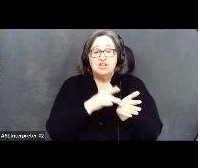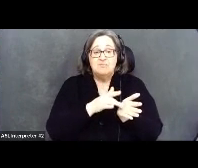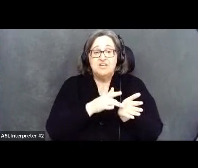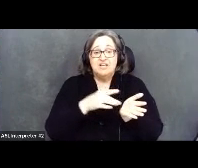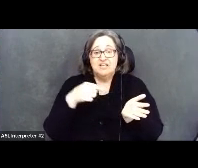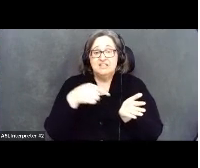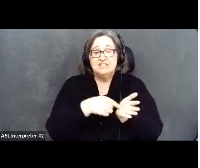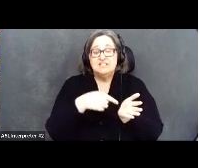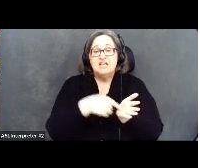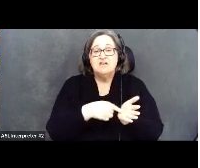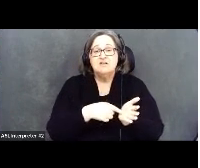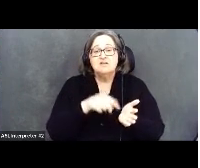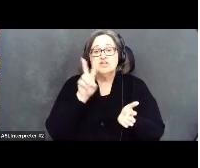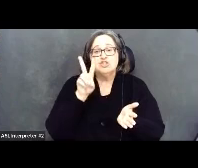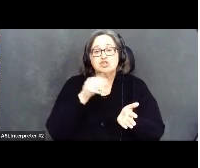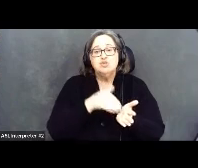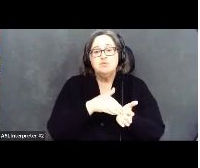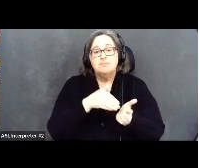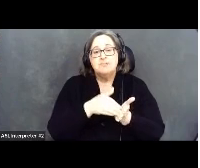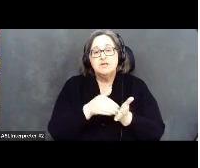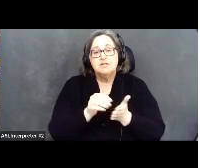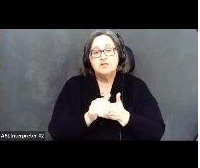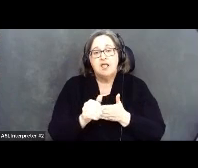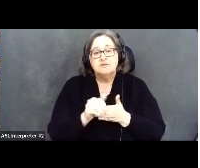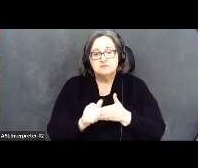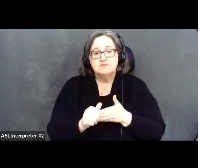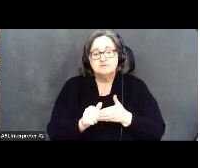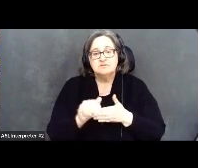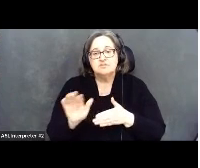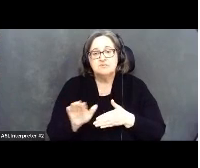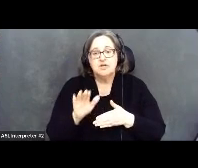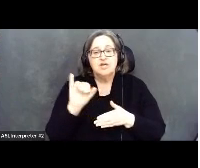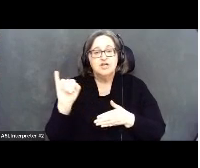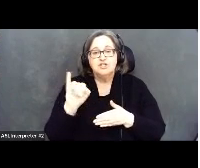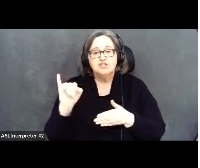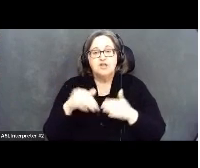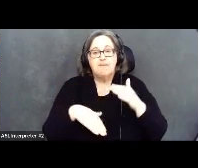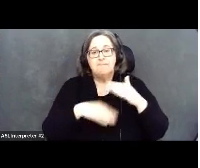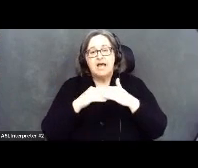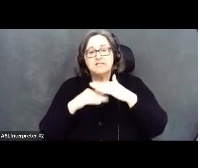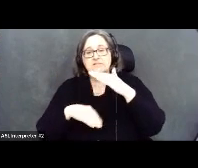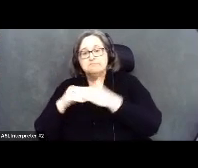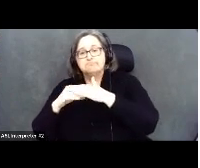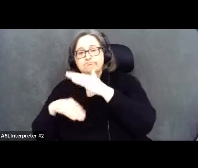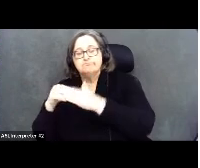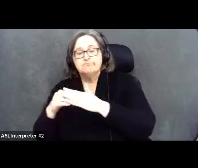million or so. It's up there. My insurance is maxed every year. I did